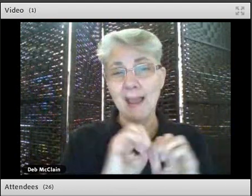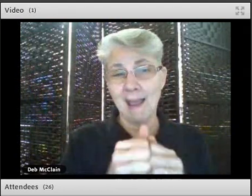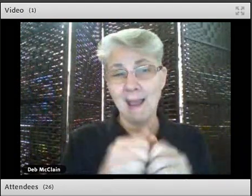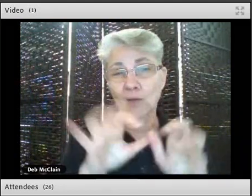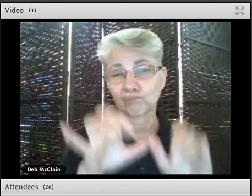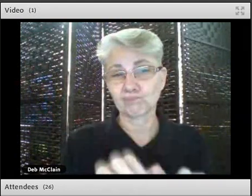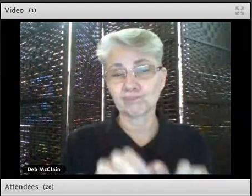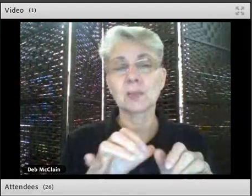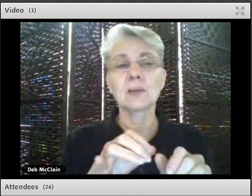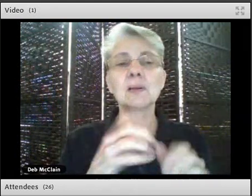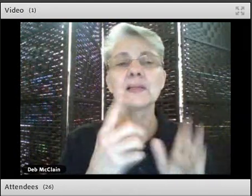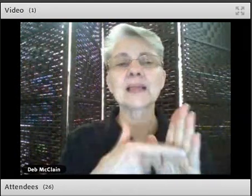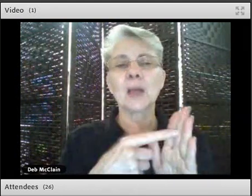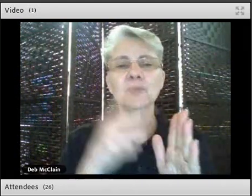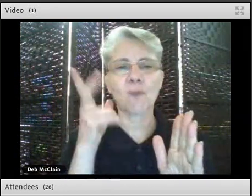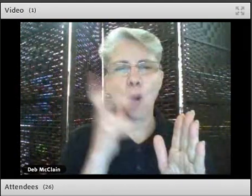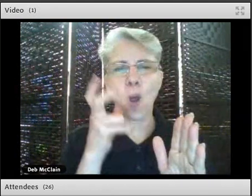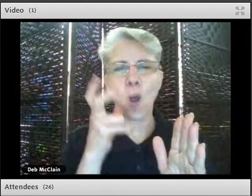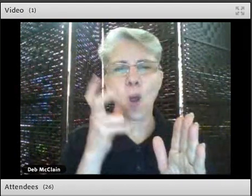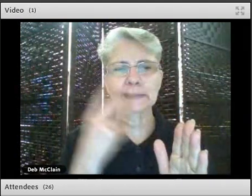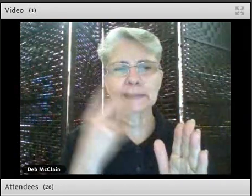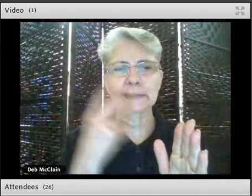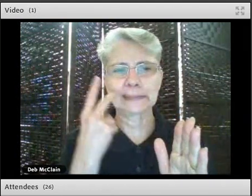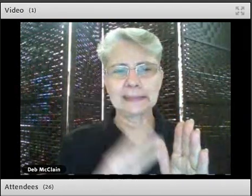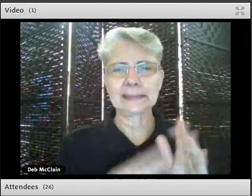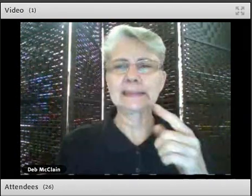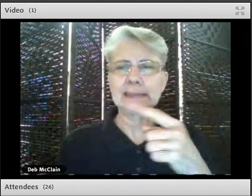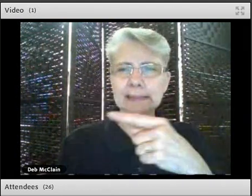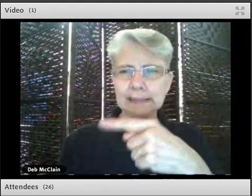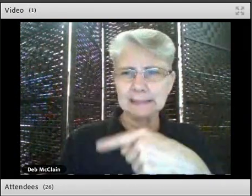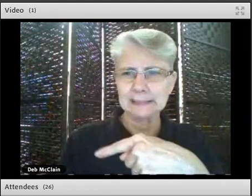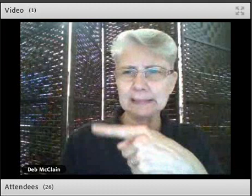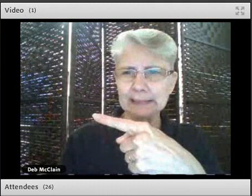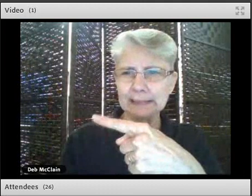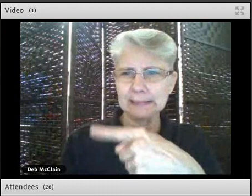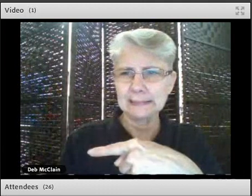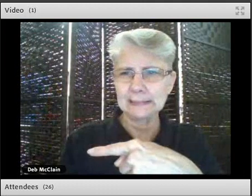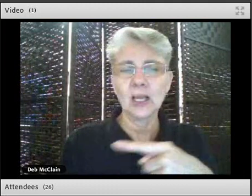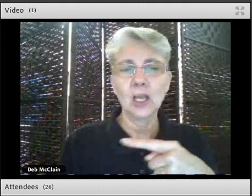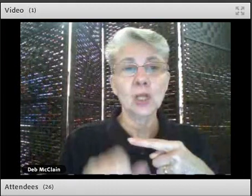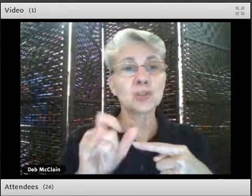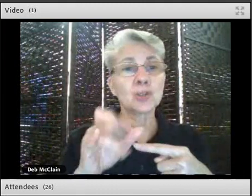but then in the player, you can see it on the little clock, and it will be super specific.